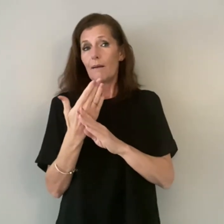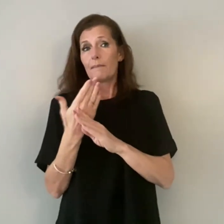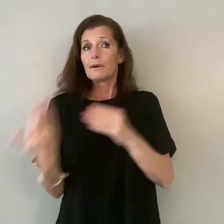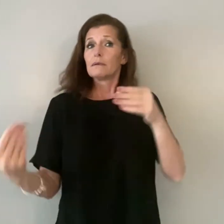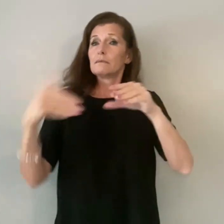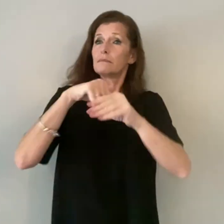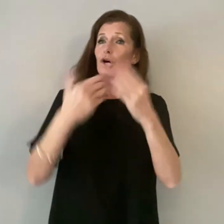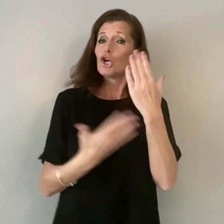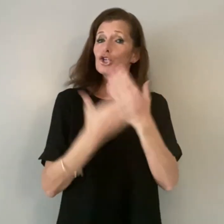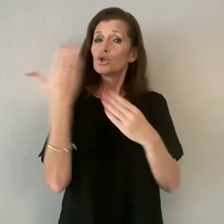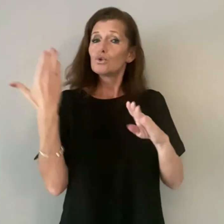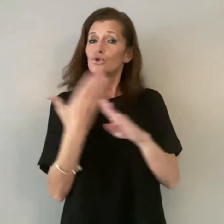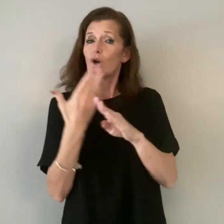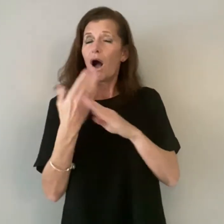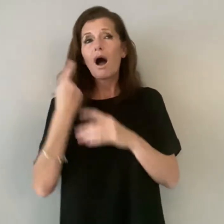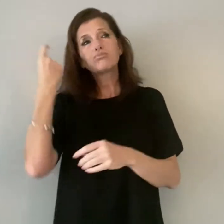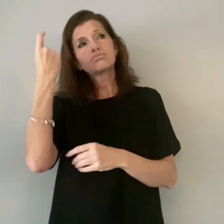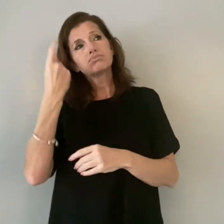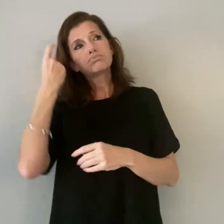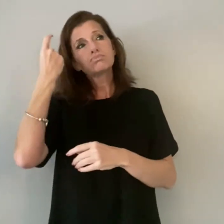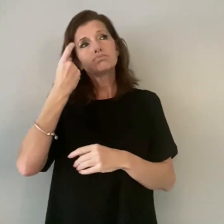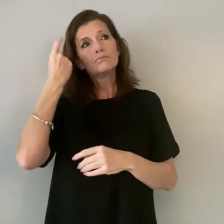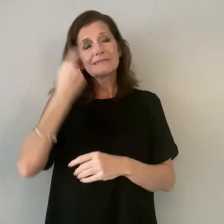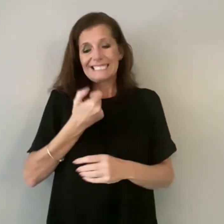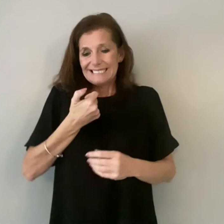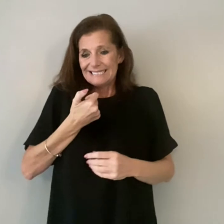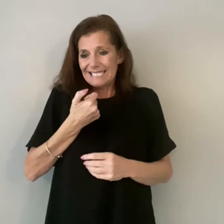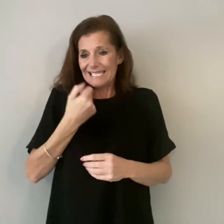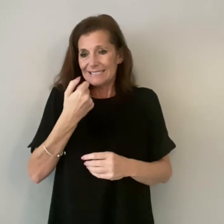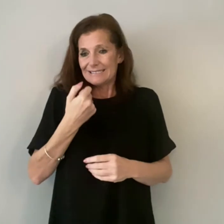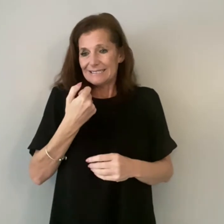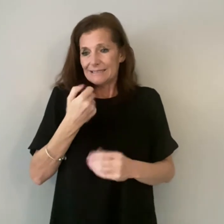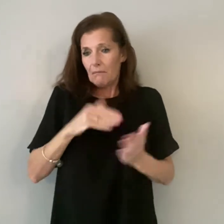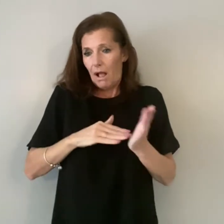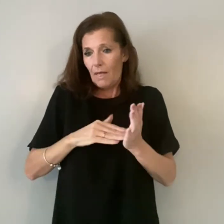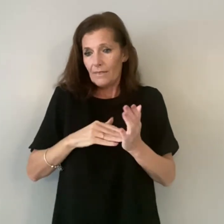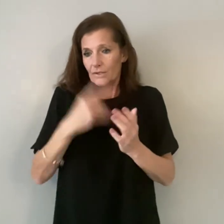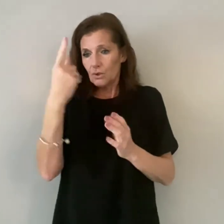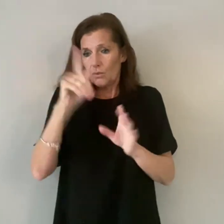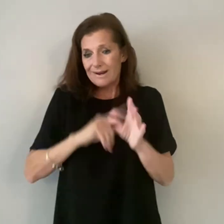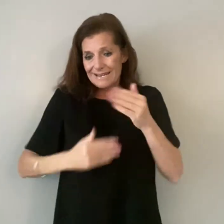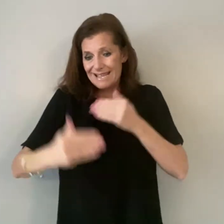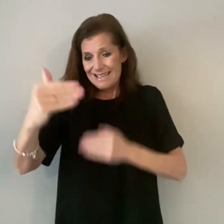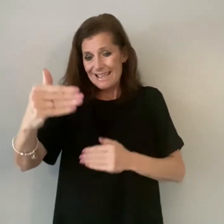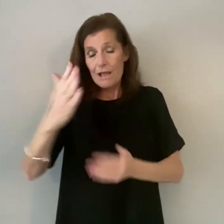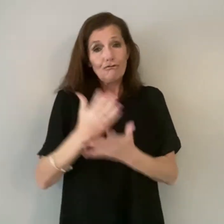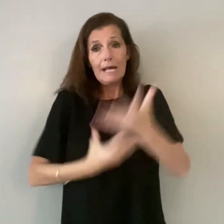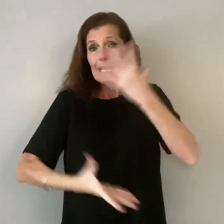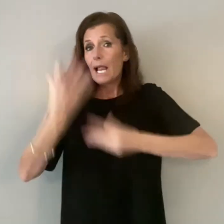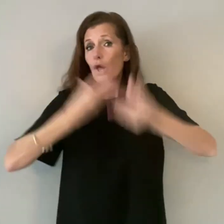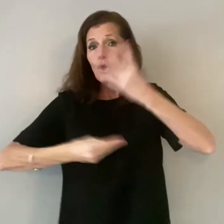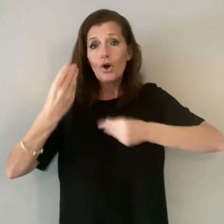Most people going into a new job, will consider that first six to 12 months as learning. You're going in and you're learning the space.